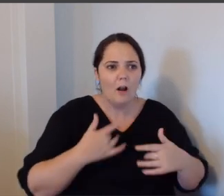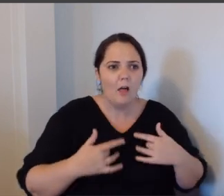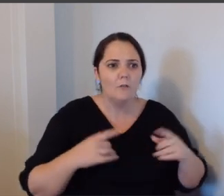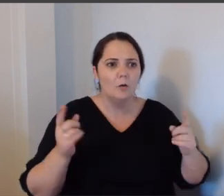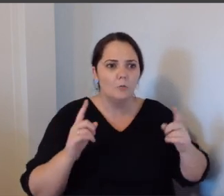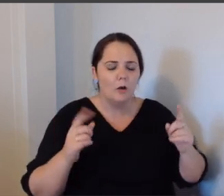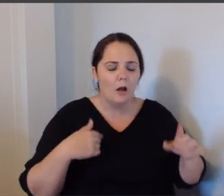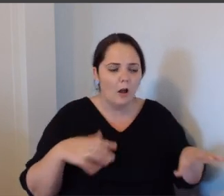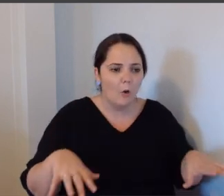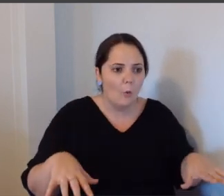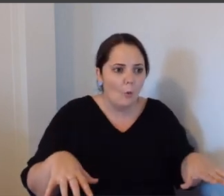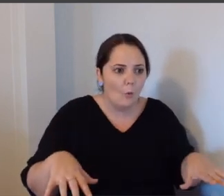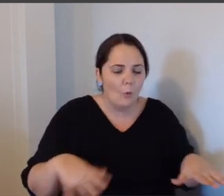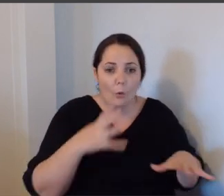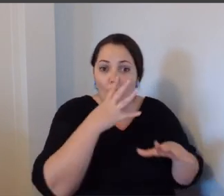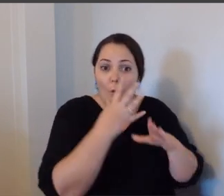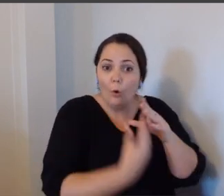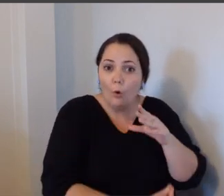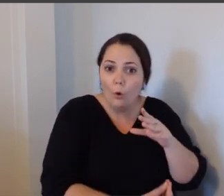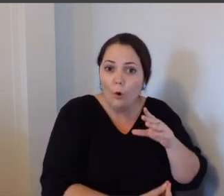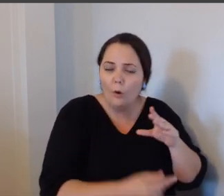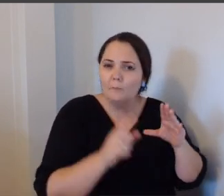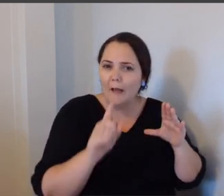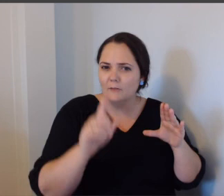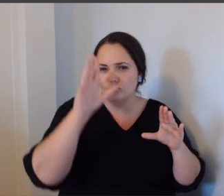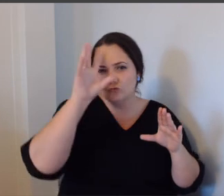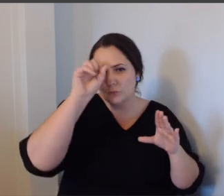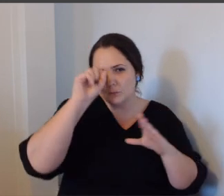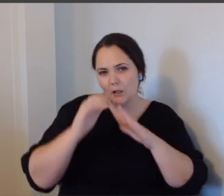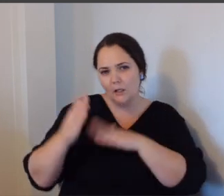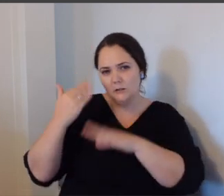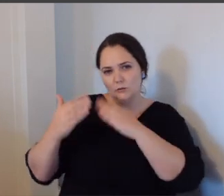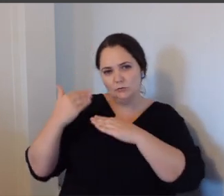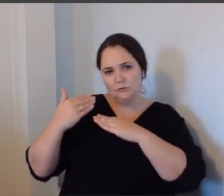about how these histories are constructed and what power relationships they might conceal as natural.